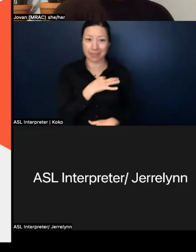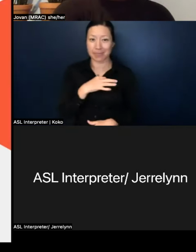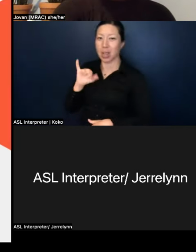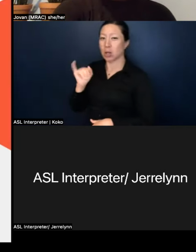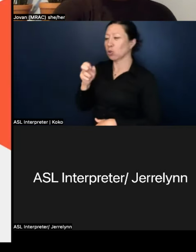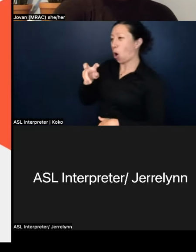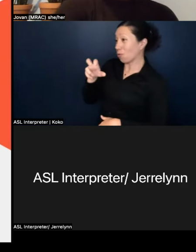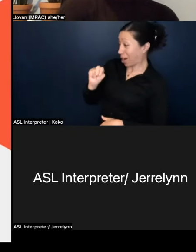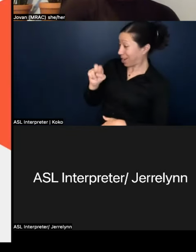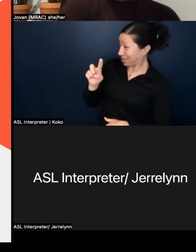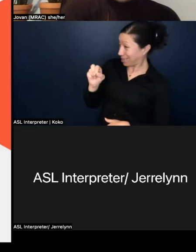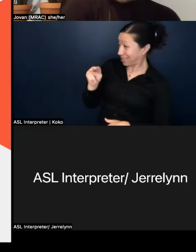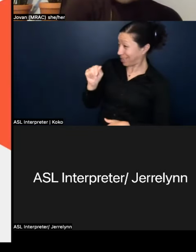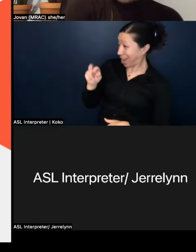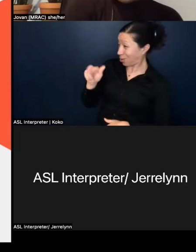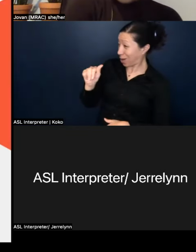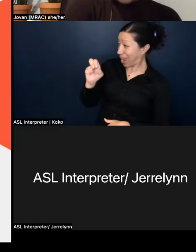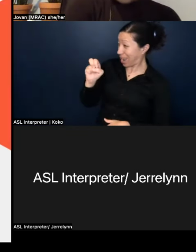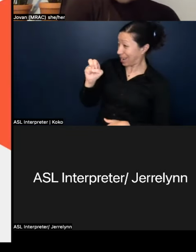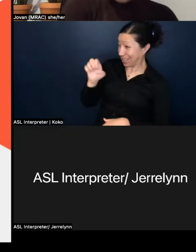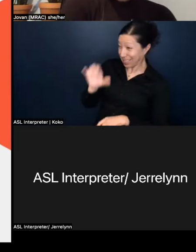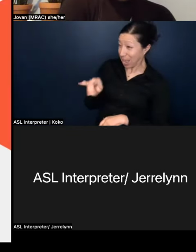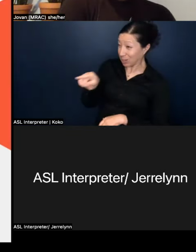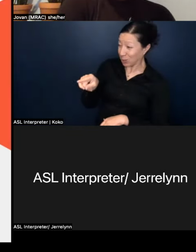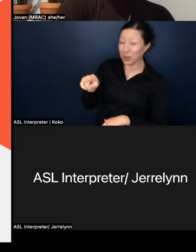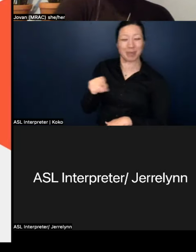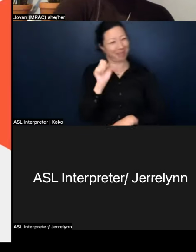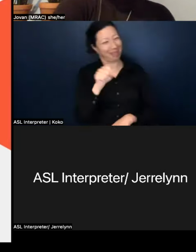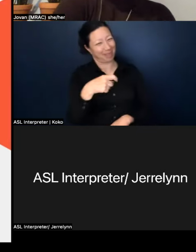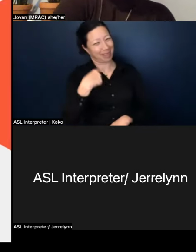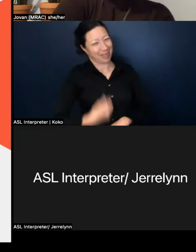[Donna] Yeah, it is me. Hi, Donna Ray, you are an artist in the eligible region.